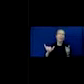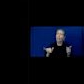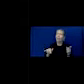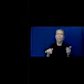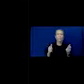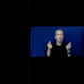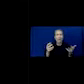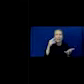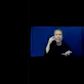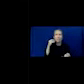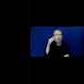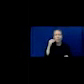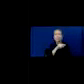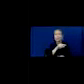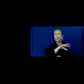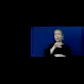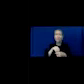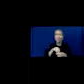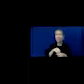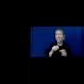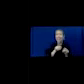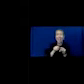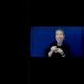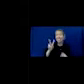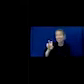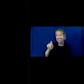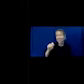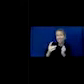being involved in a vet tech, she worked at a gym.